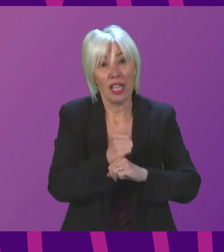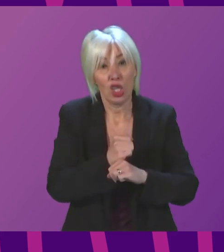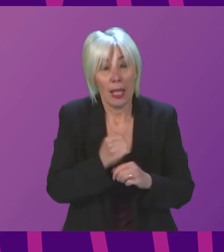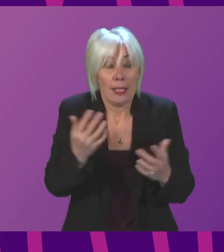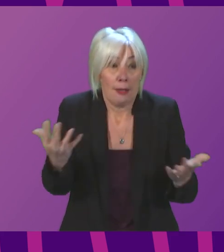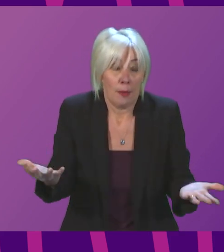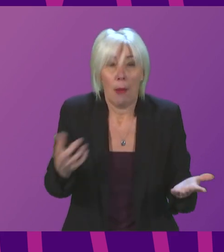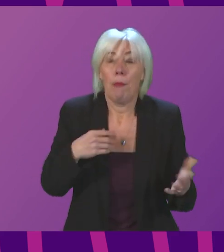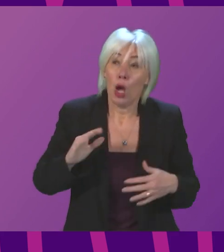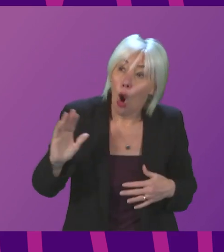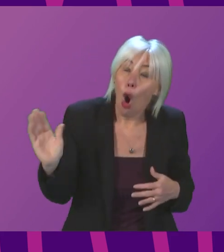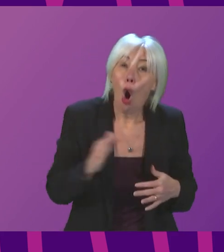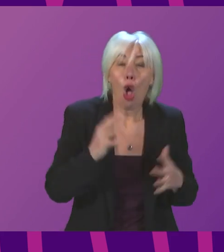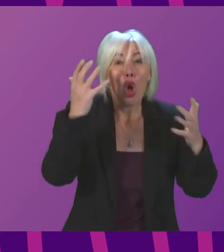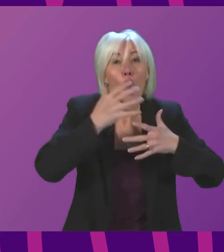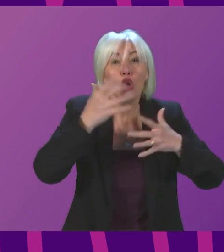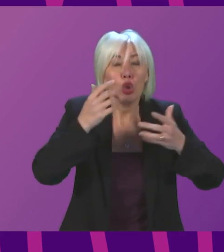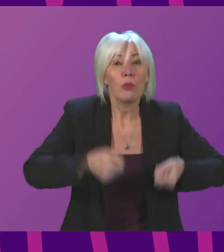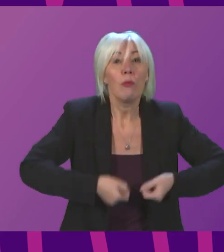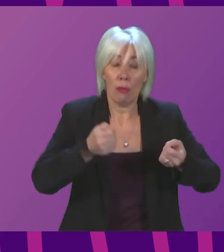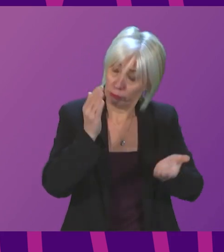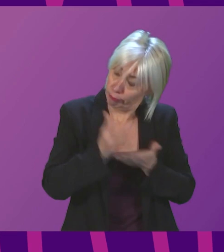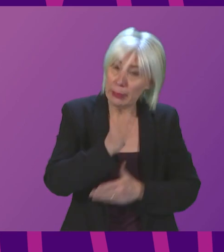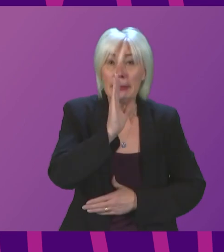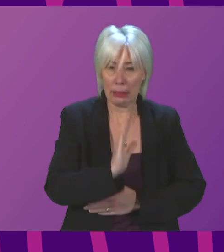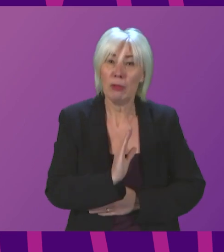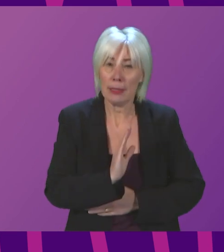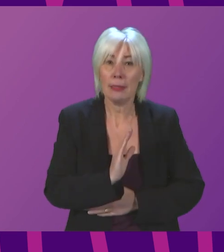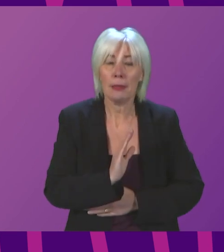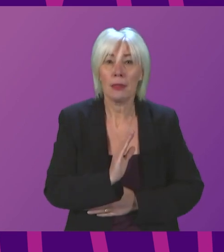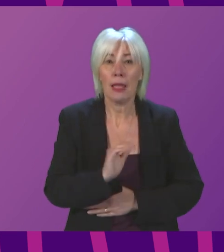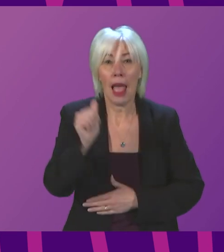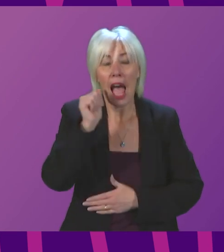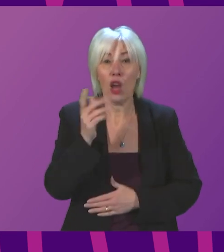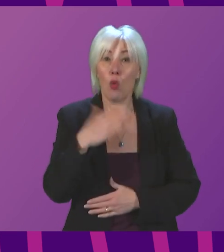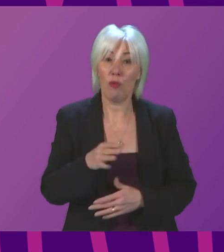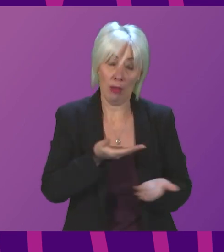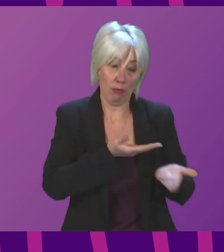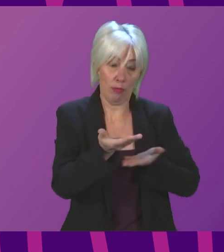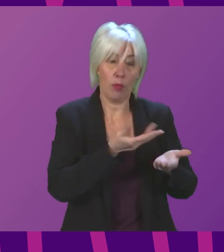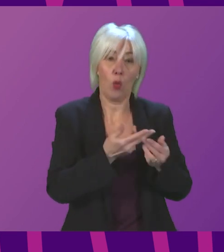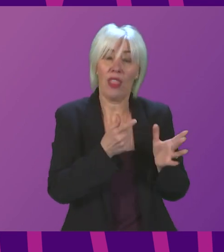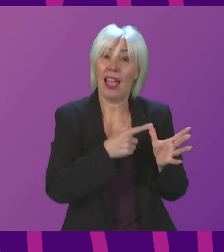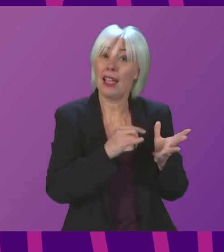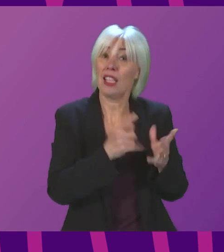but all concerns that are raised are taken extremely seriously, which I know will have been discussed with Anas Sarwar yesterday.